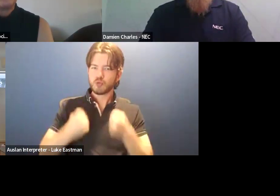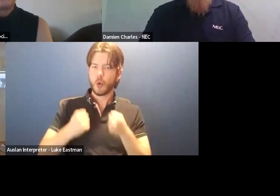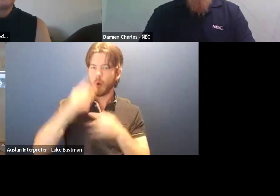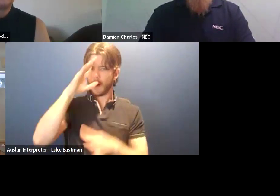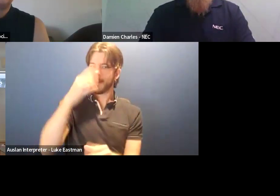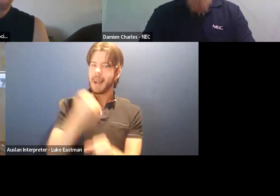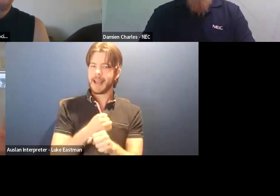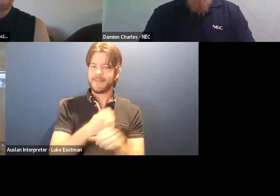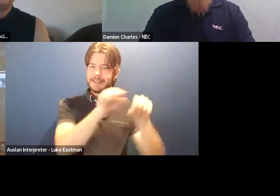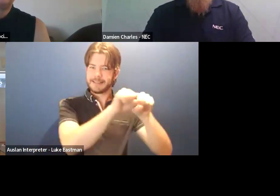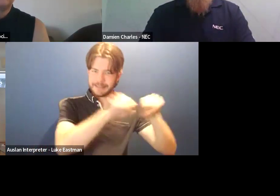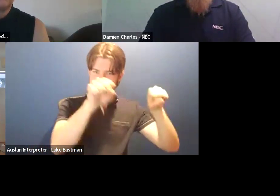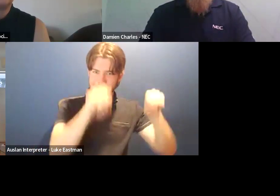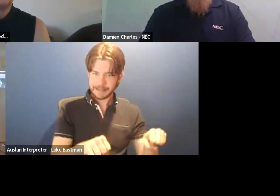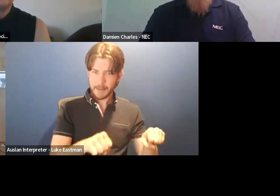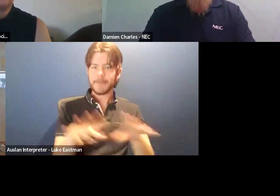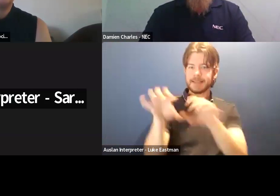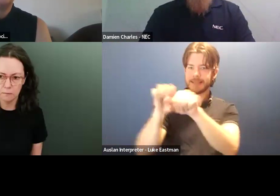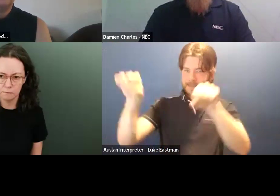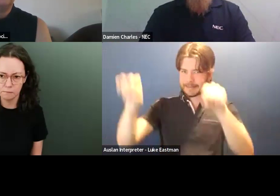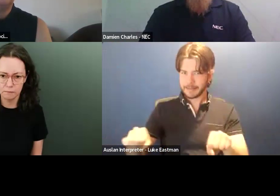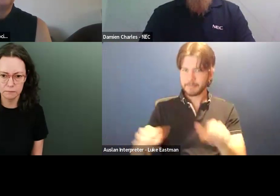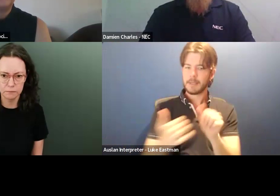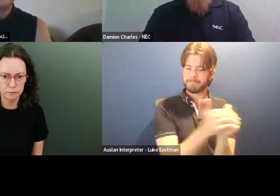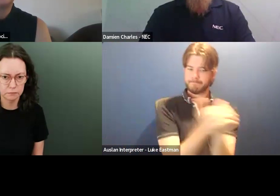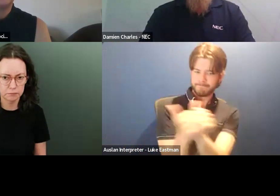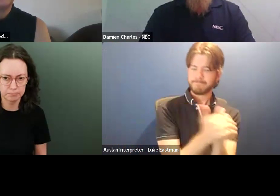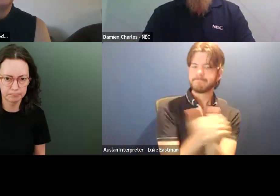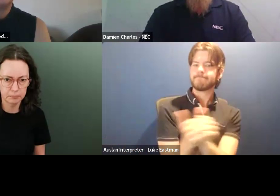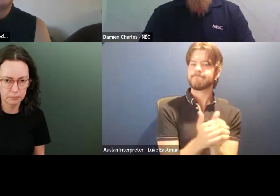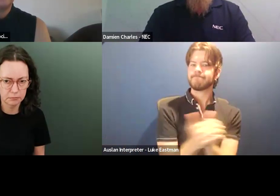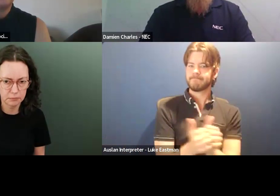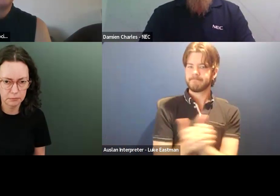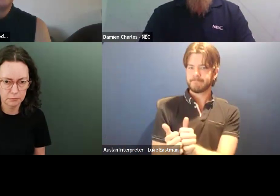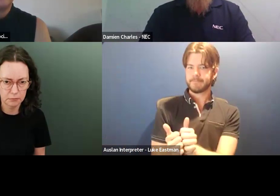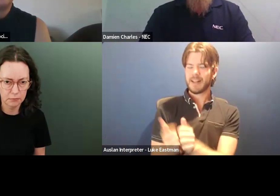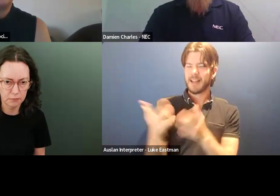systems working in